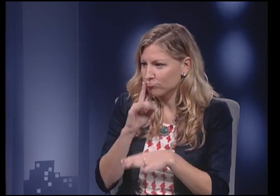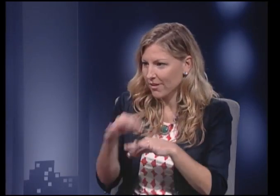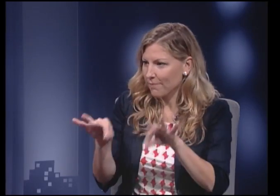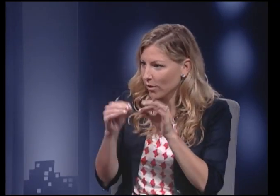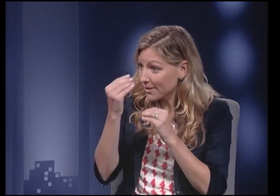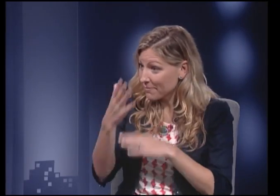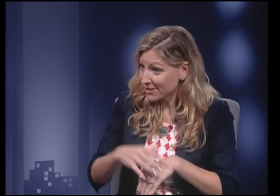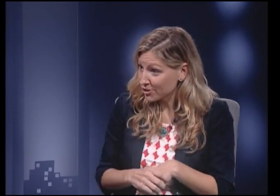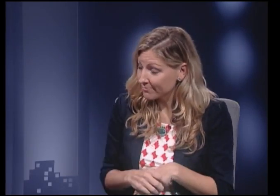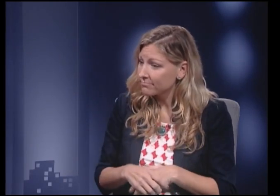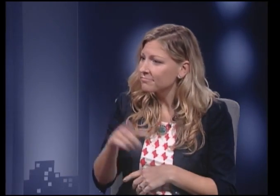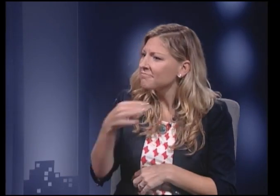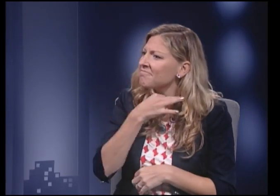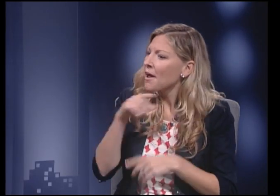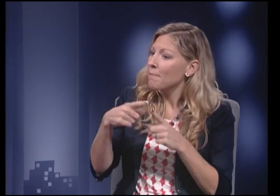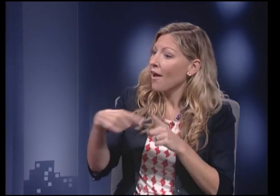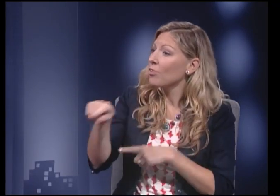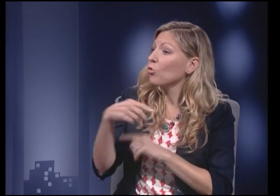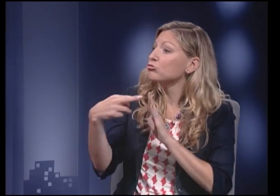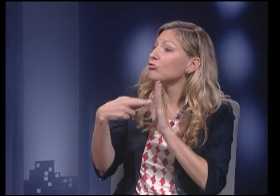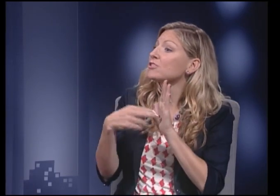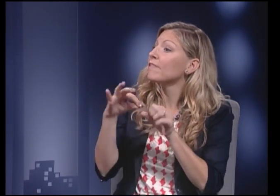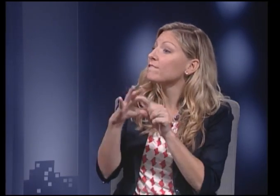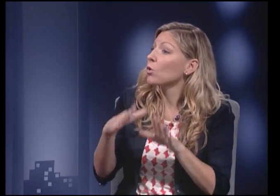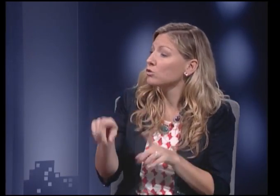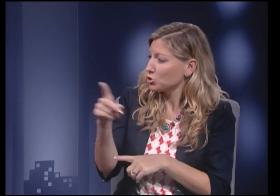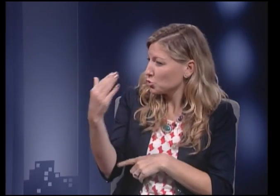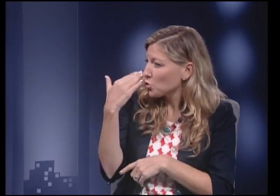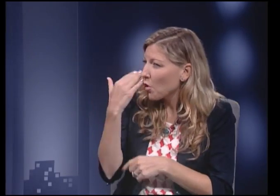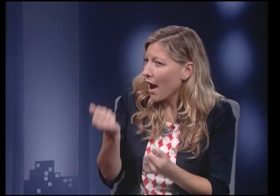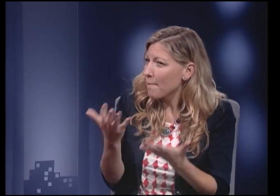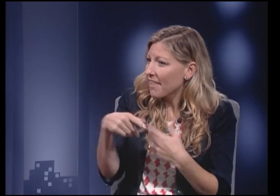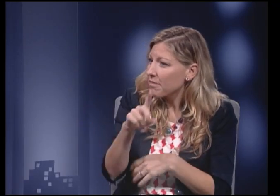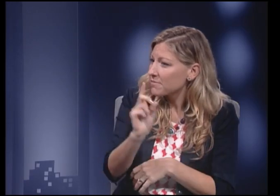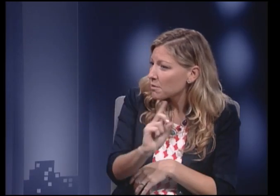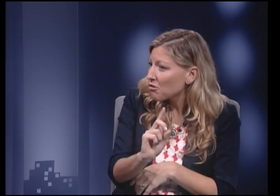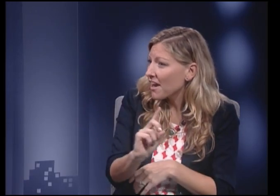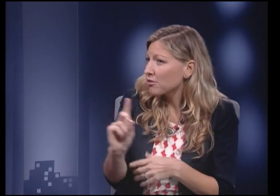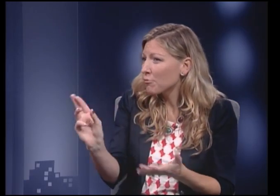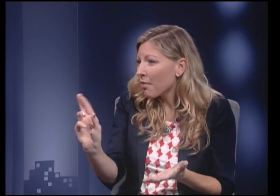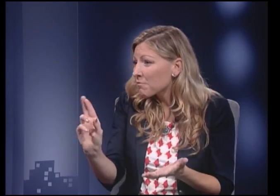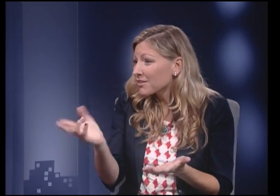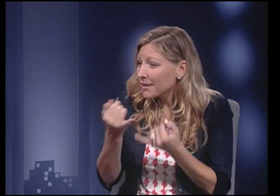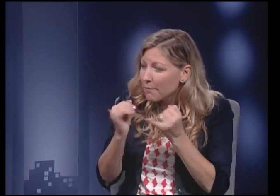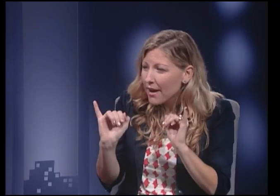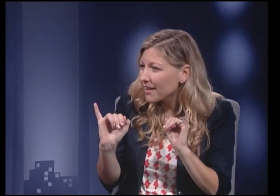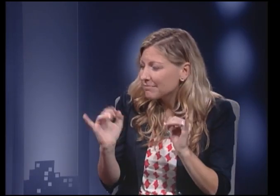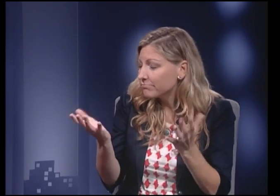Thank you for sharing this. It's really important information. I'm curious about those registered voters, do you know how many of them are Democrats,